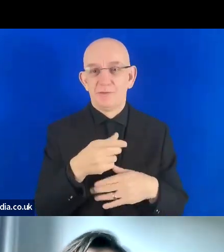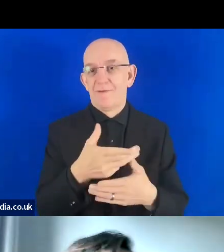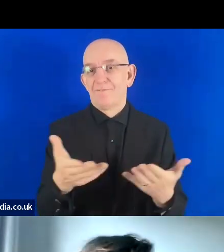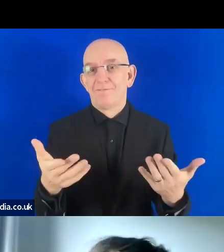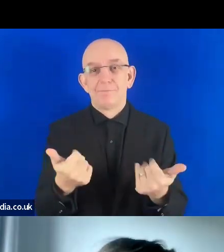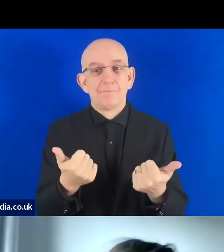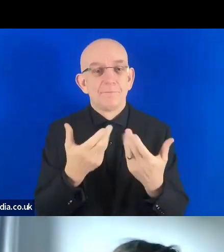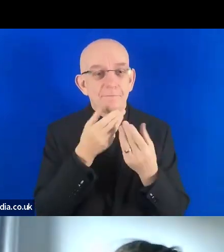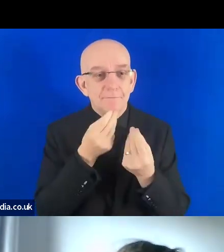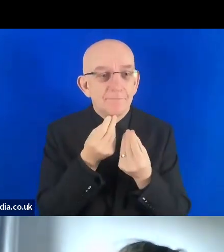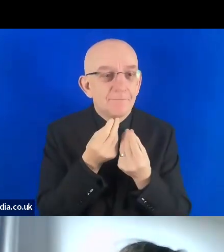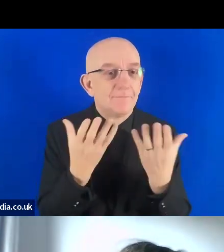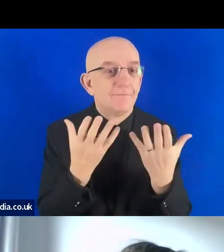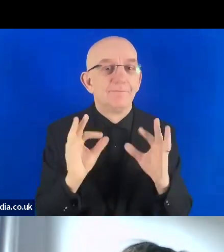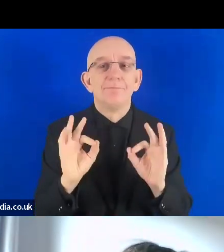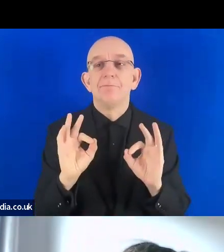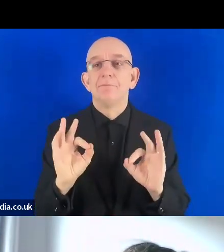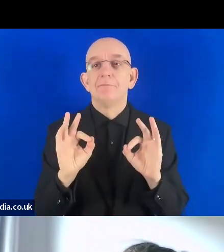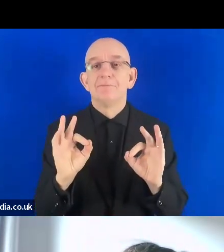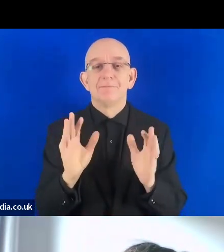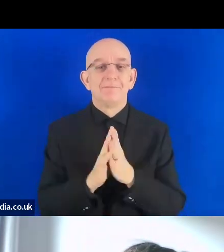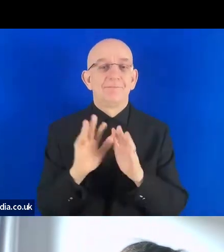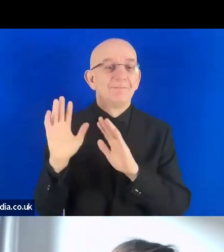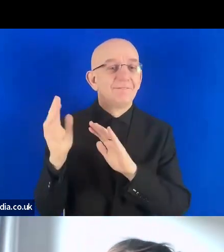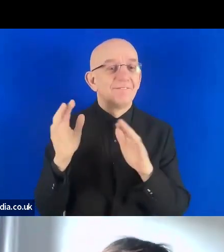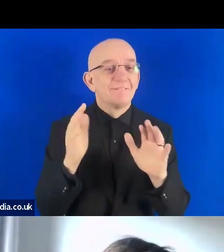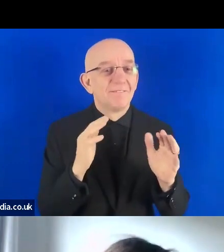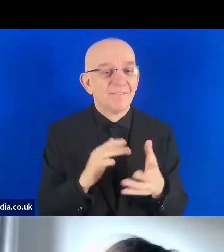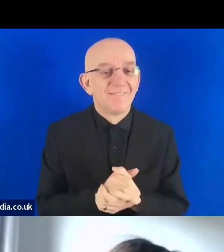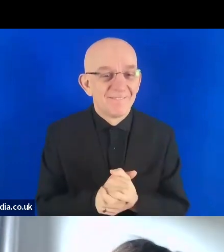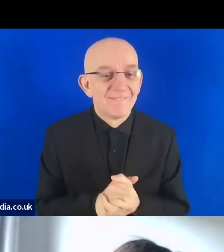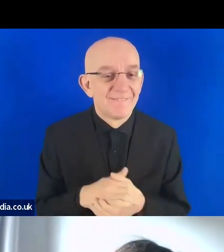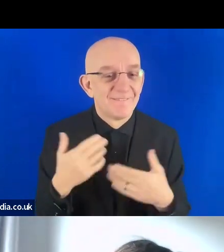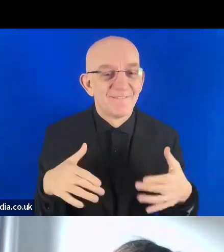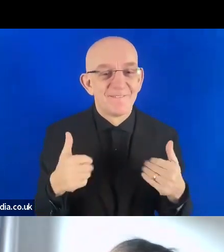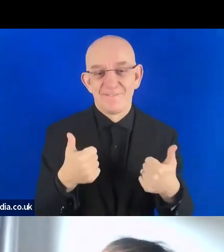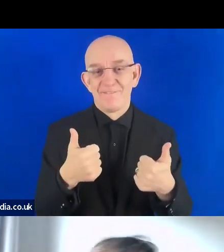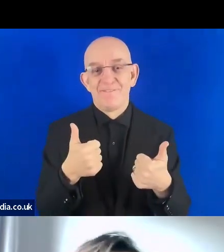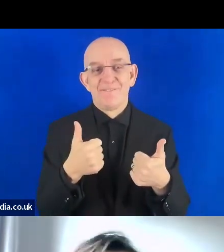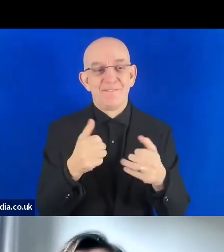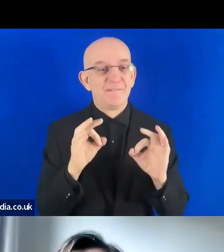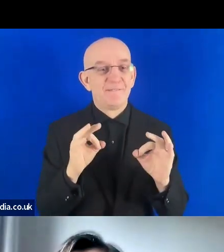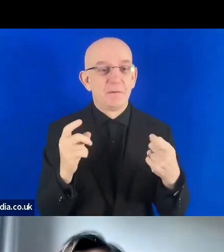Well, just move it back to English. All right? So that's for everyone to know